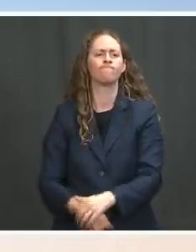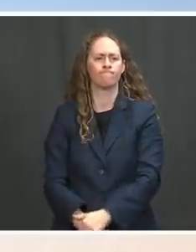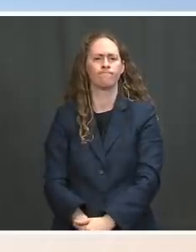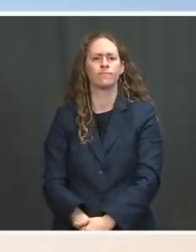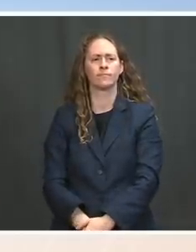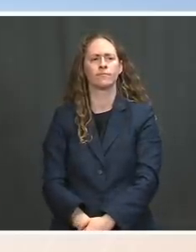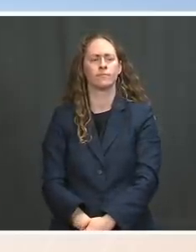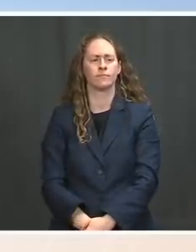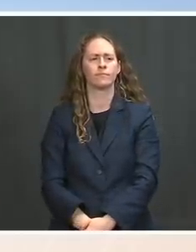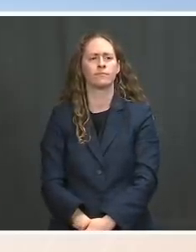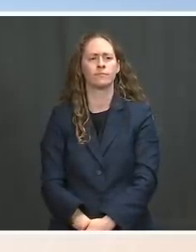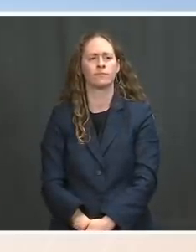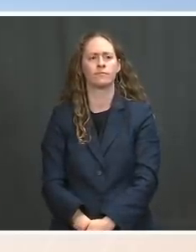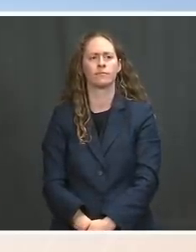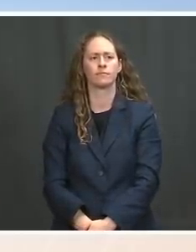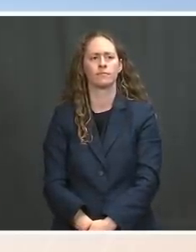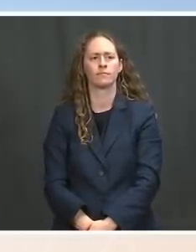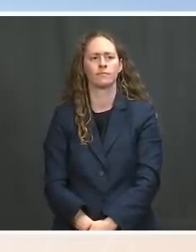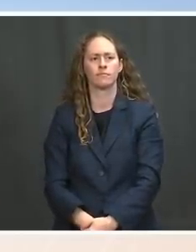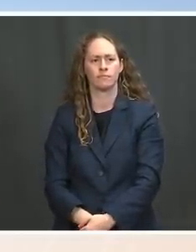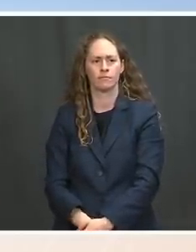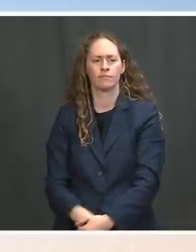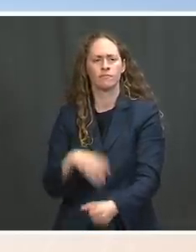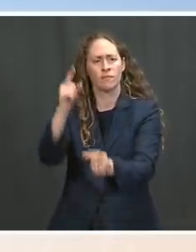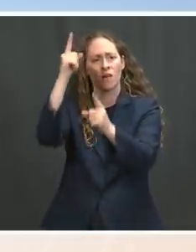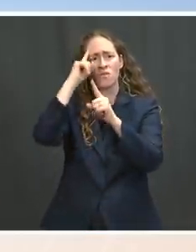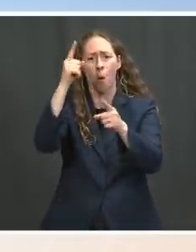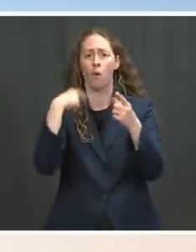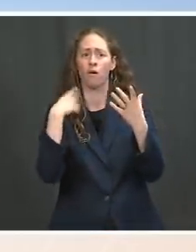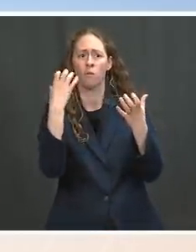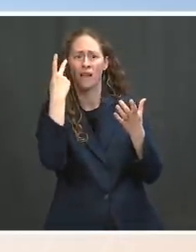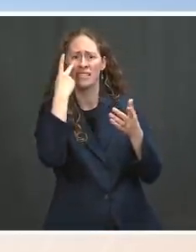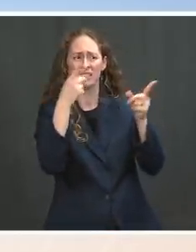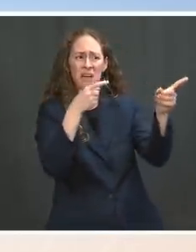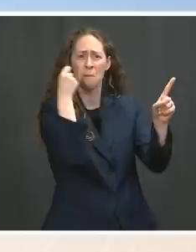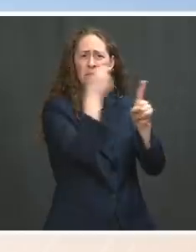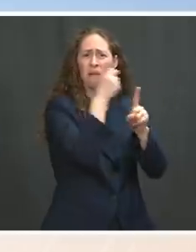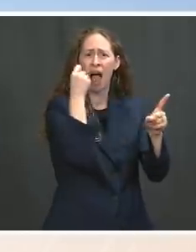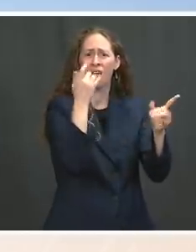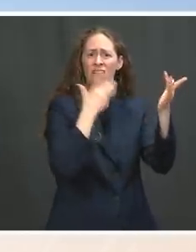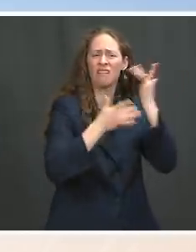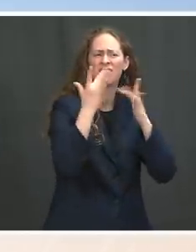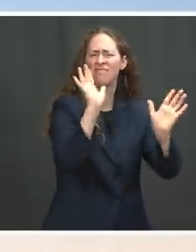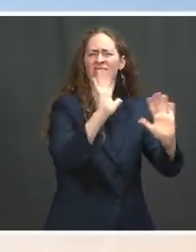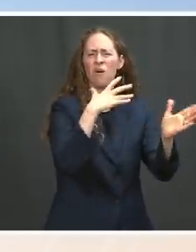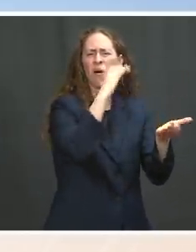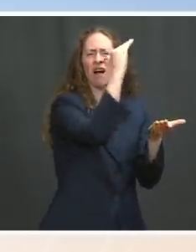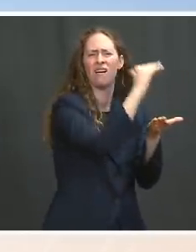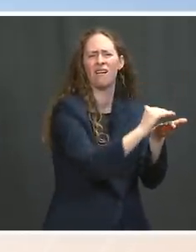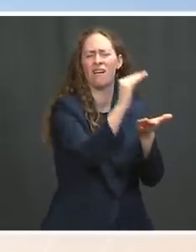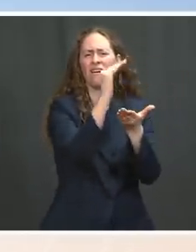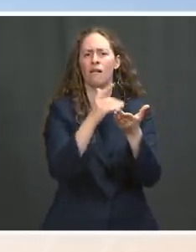to alleviate impacts for people and communities in these affected areas. We understand that there are shortages